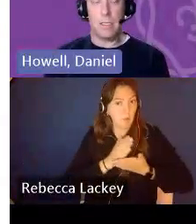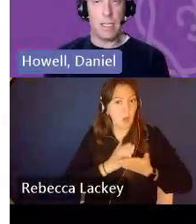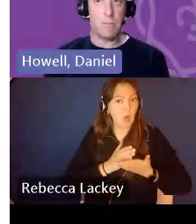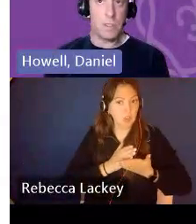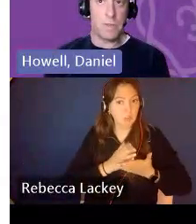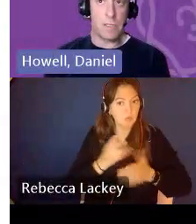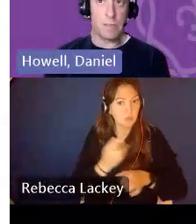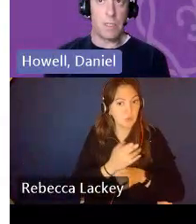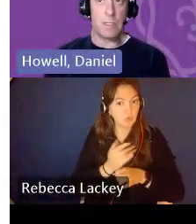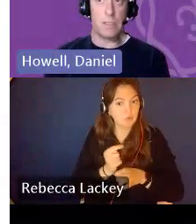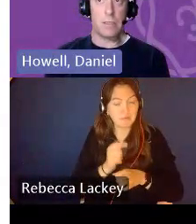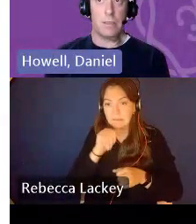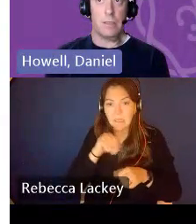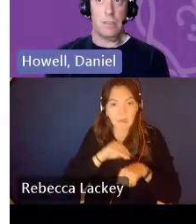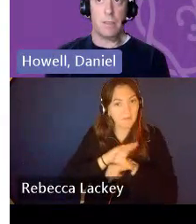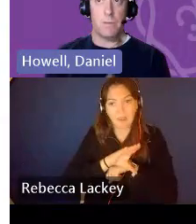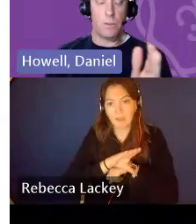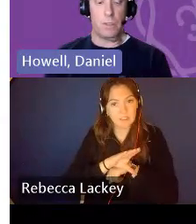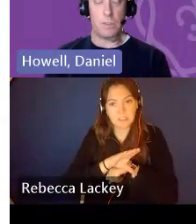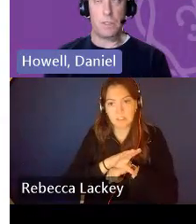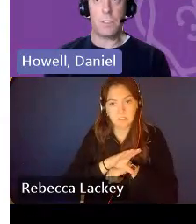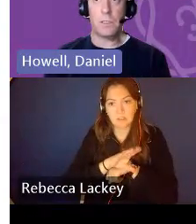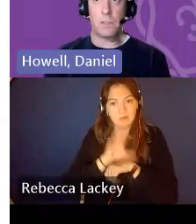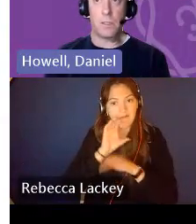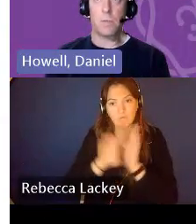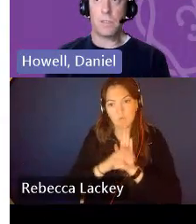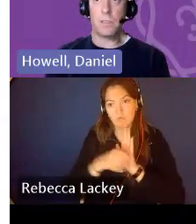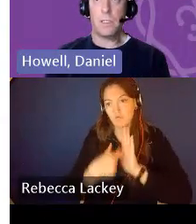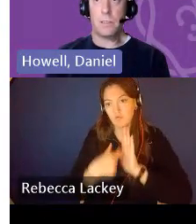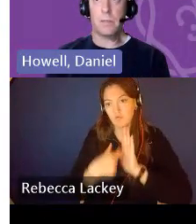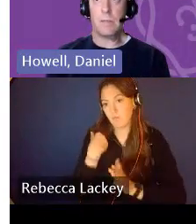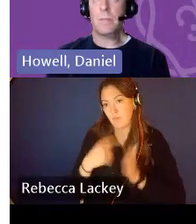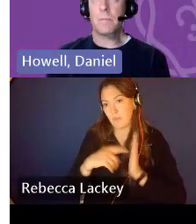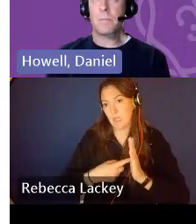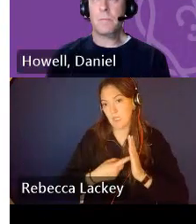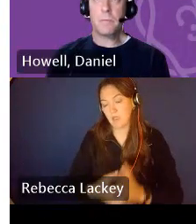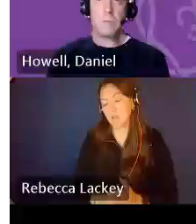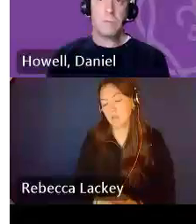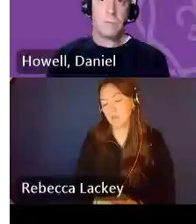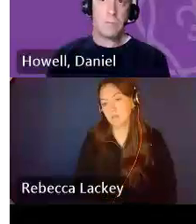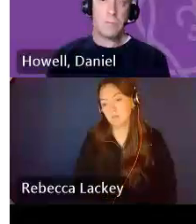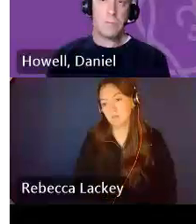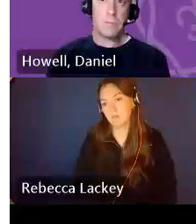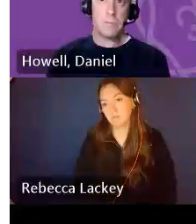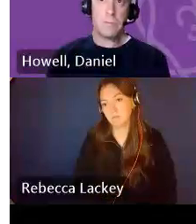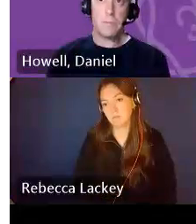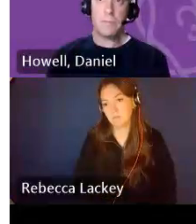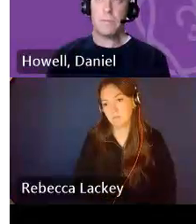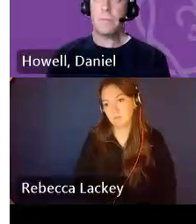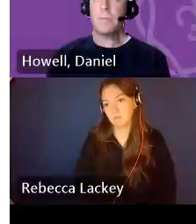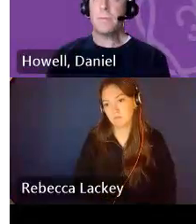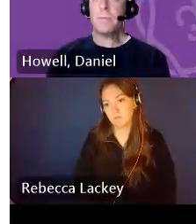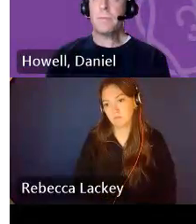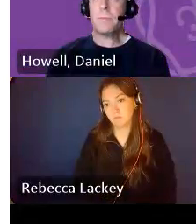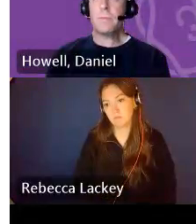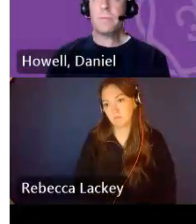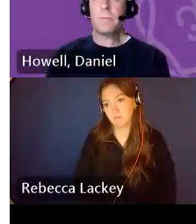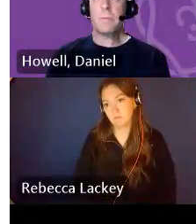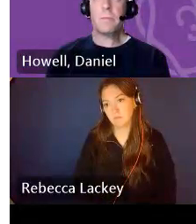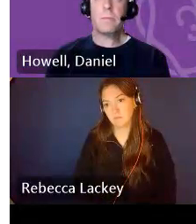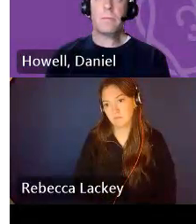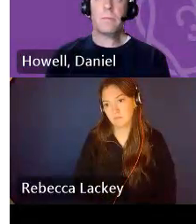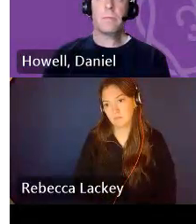that haven't been affected by the the photos that we saw at the start of the presentation.